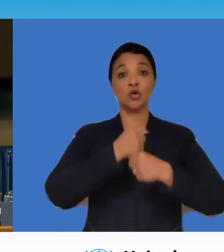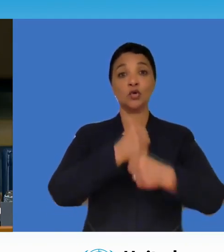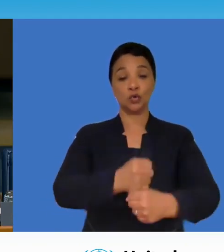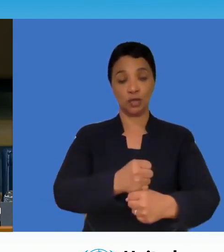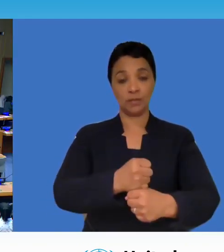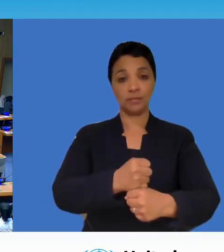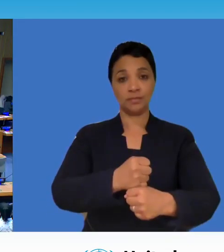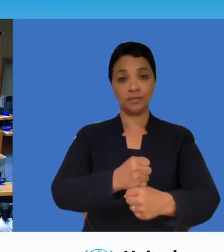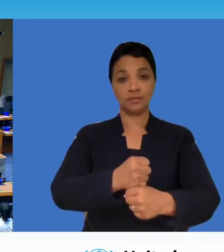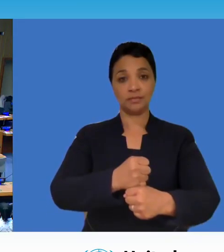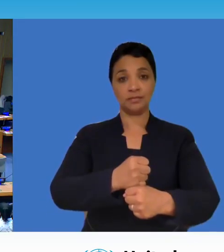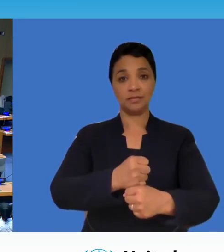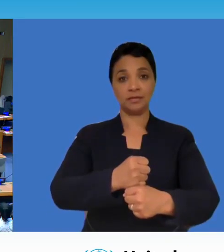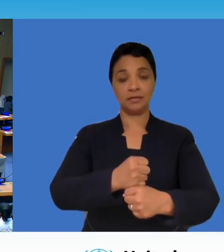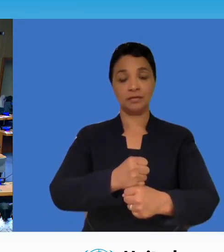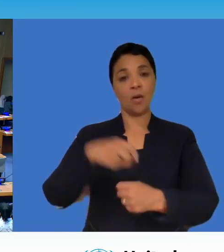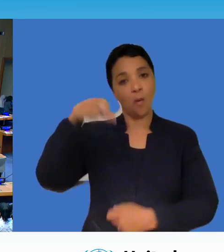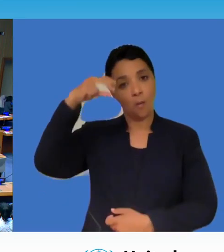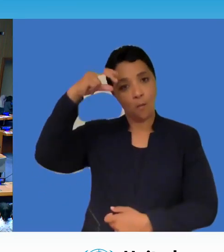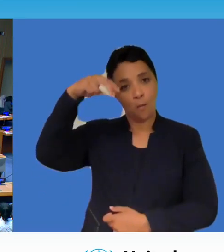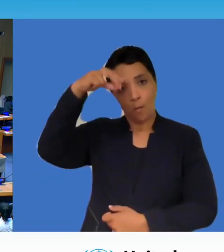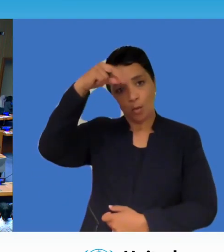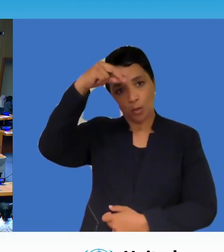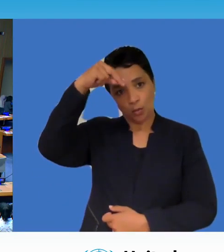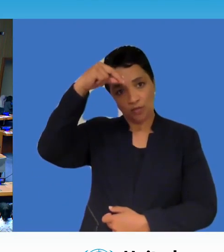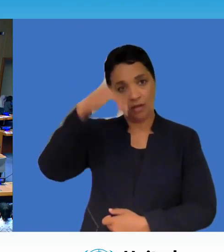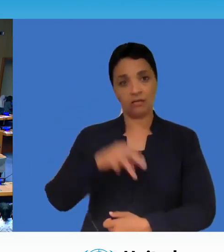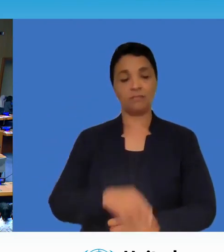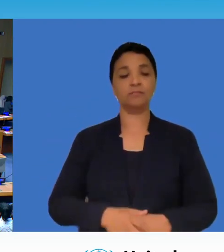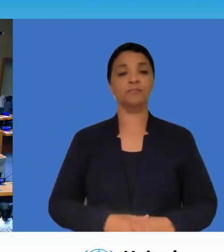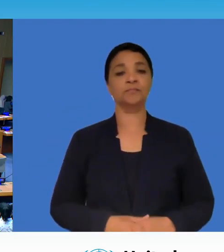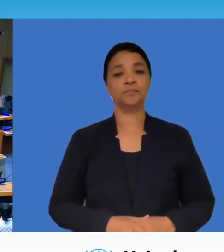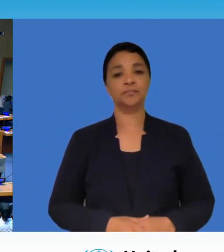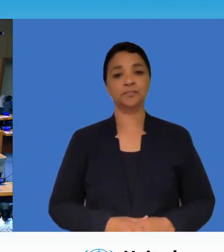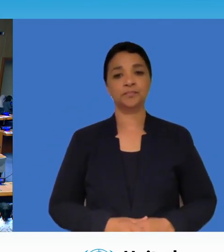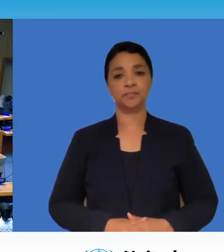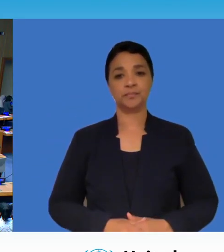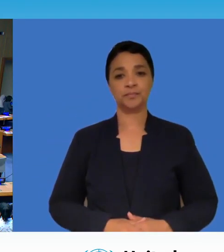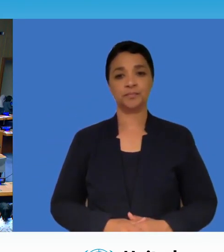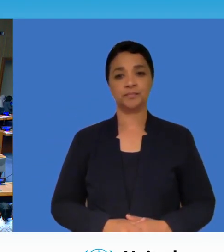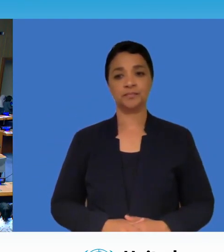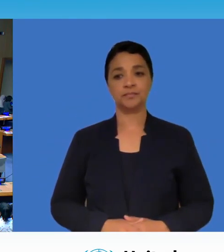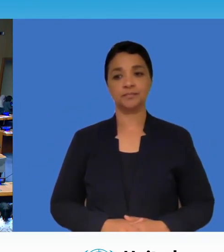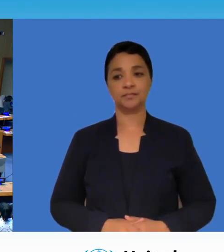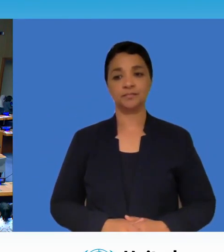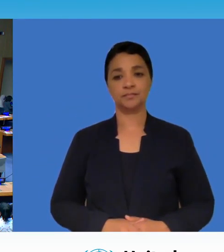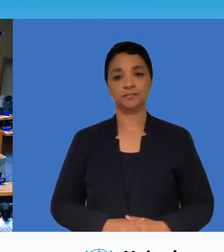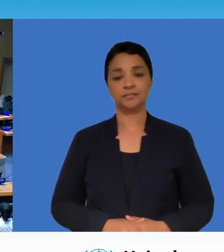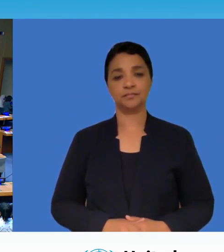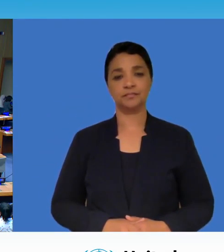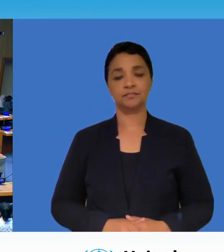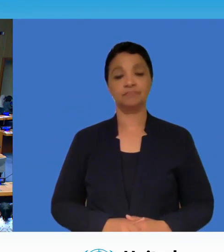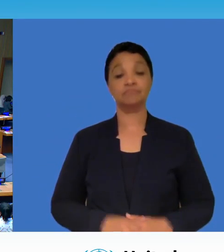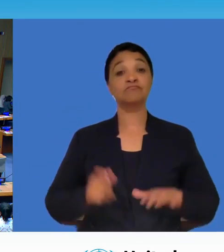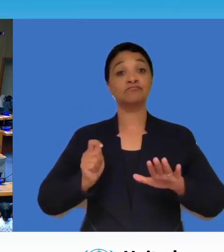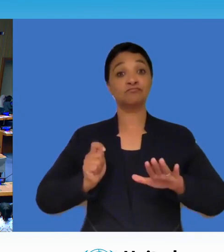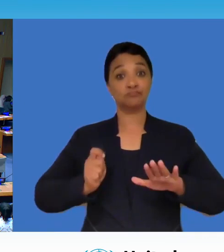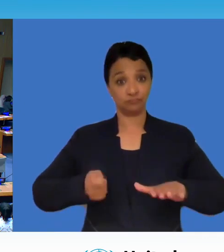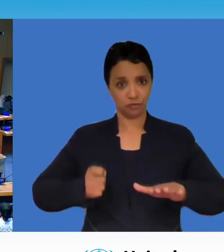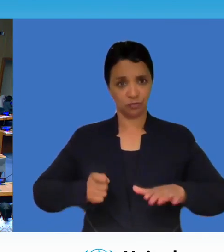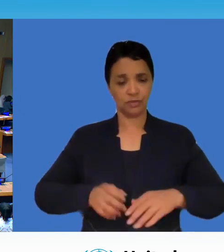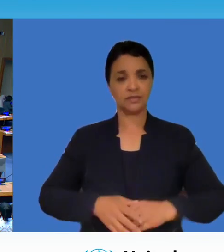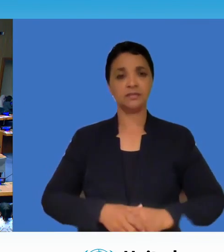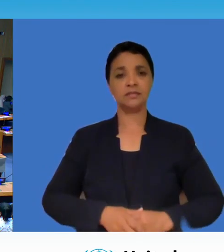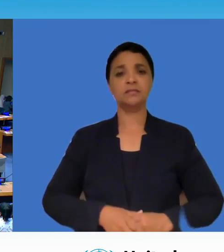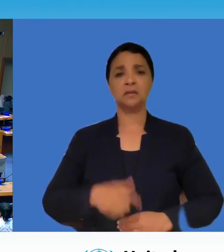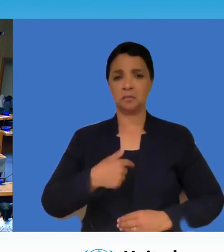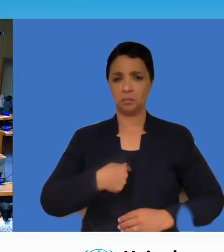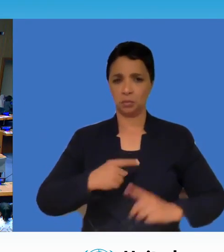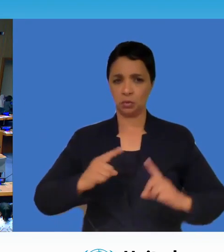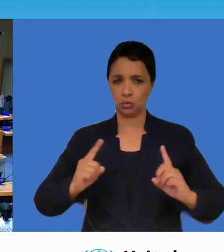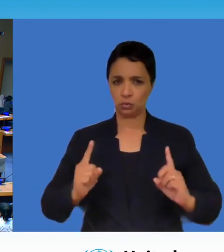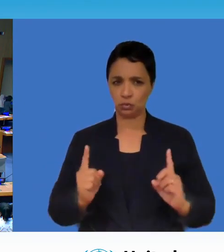mova Mr President I will deriving the short version of my speech